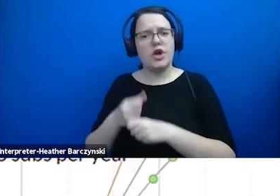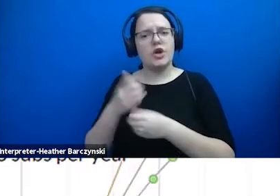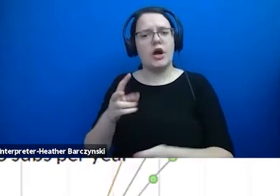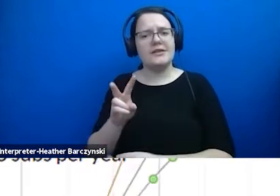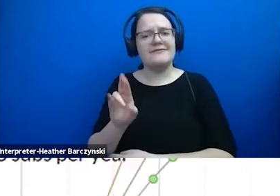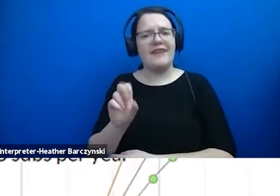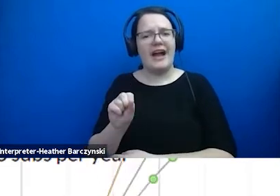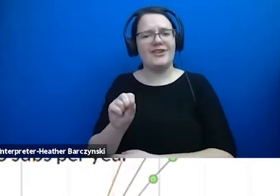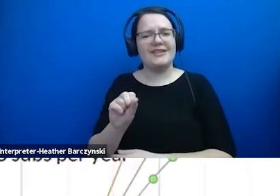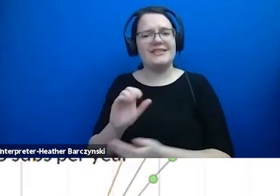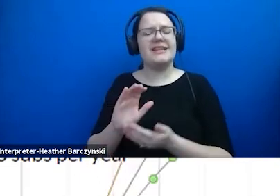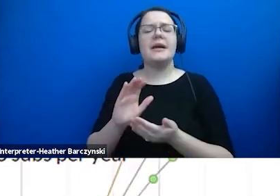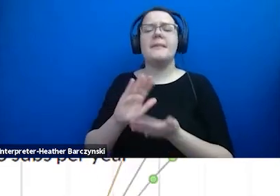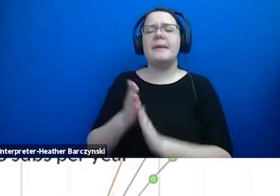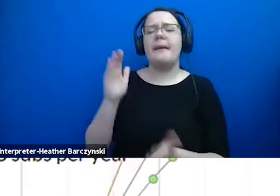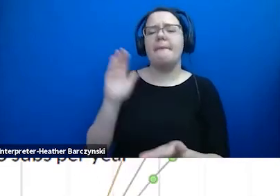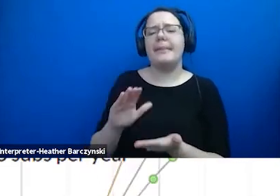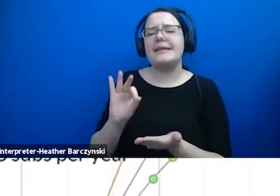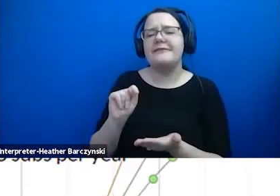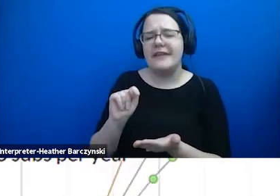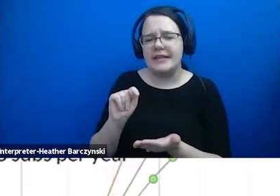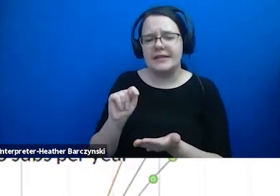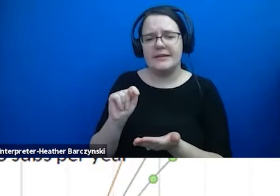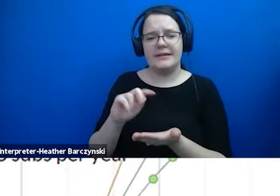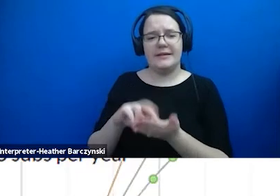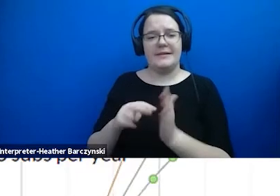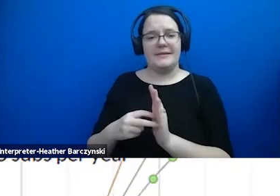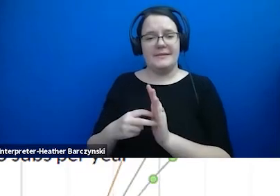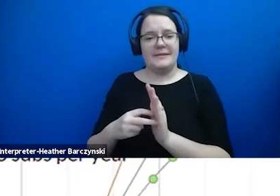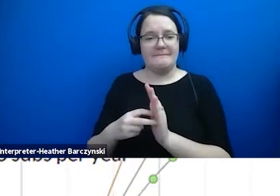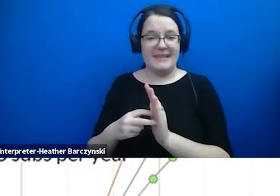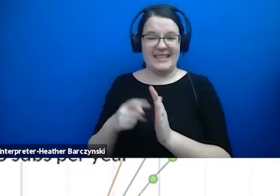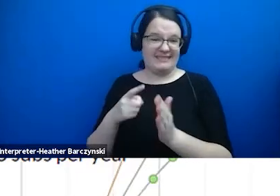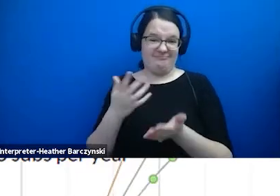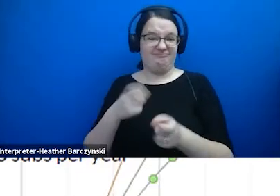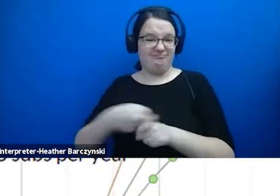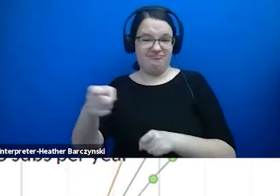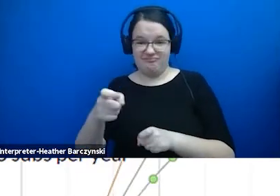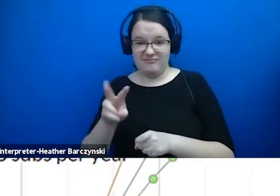as fit that that means it it's detrimental to the virus and it doesn't continue to replicate